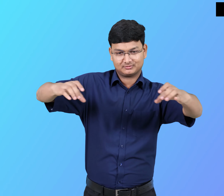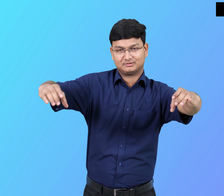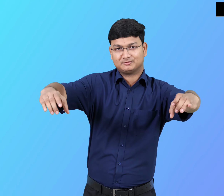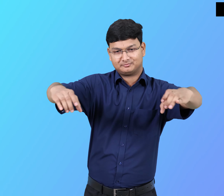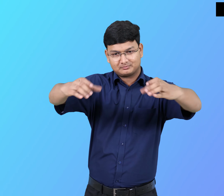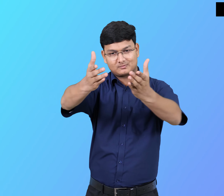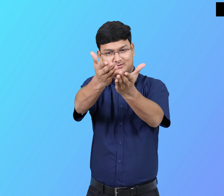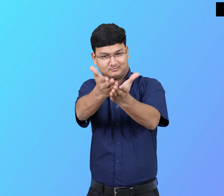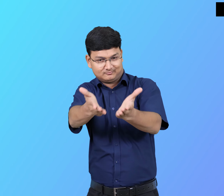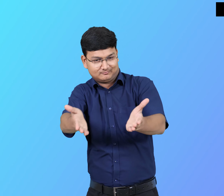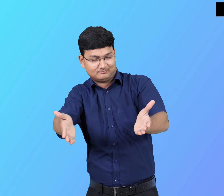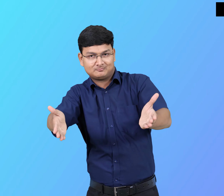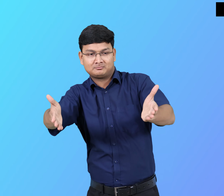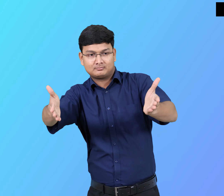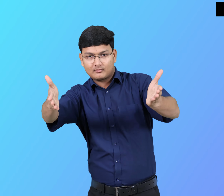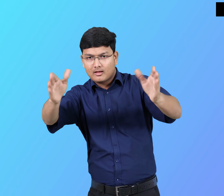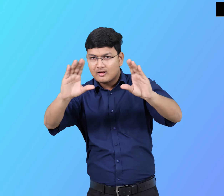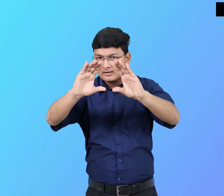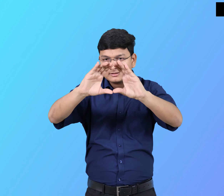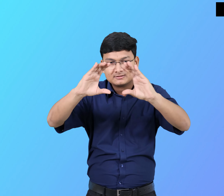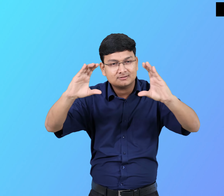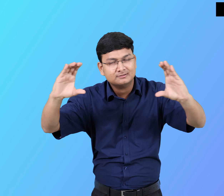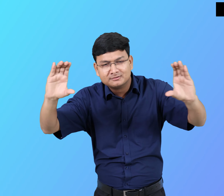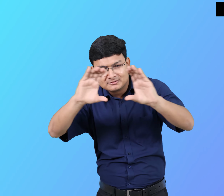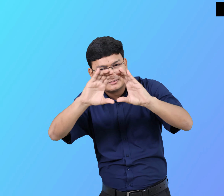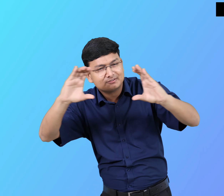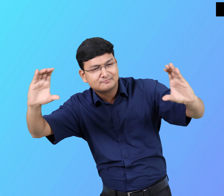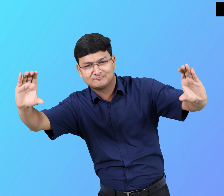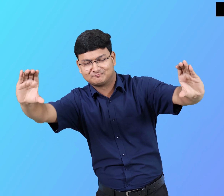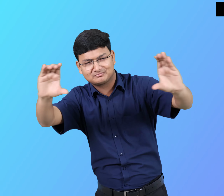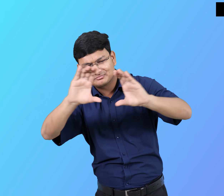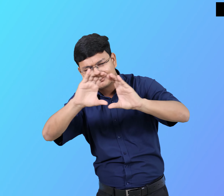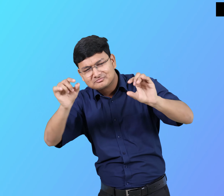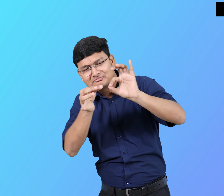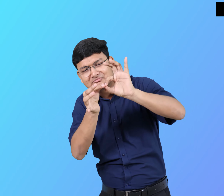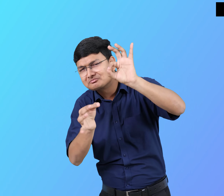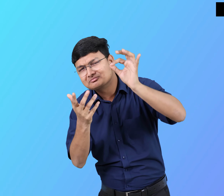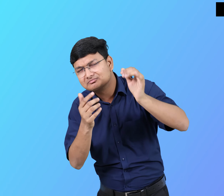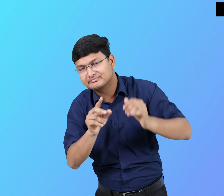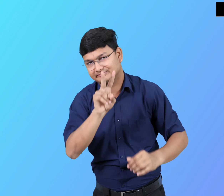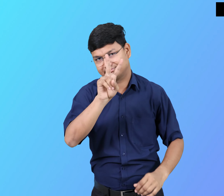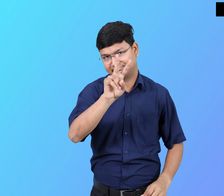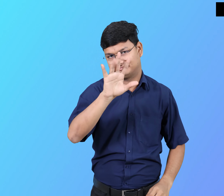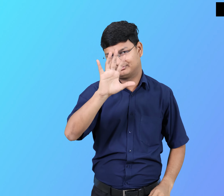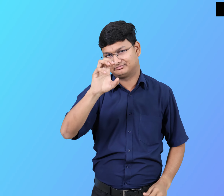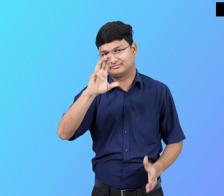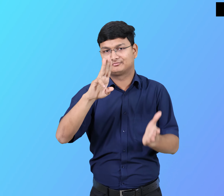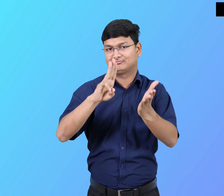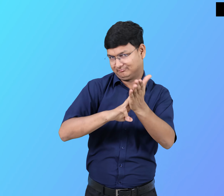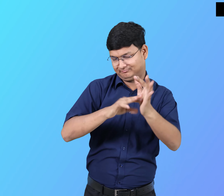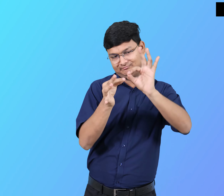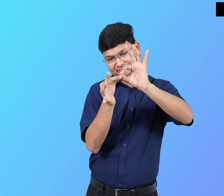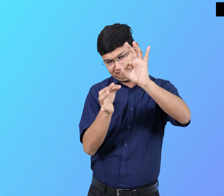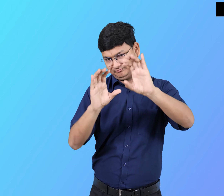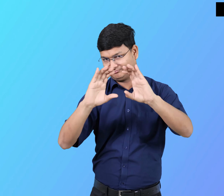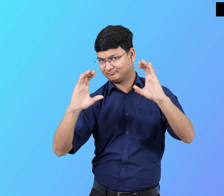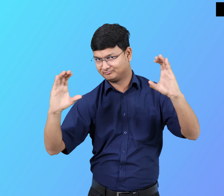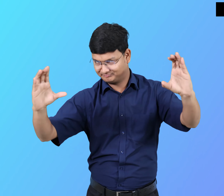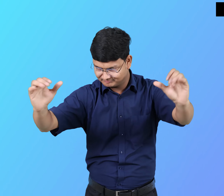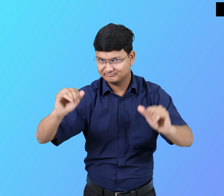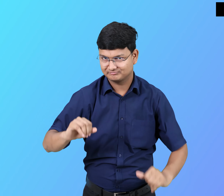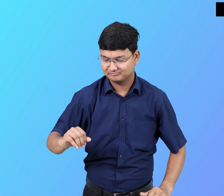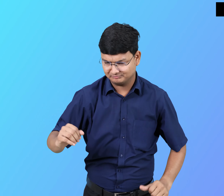There was a strip of bronze around the top of each cart. It was made as one piece with the cart.